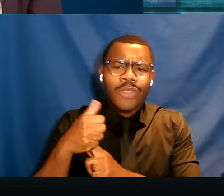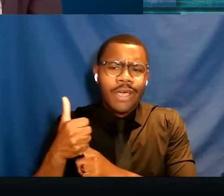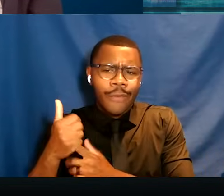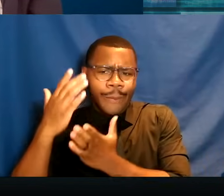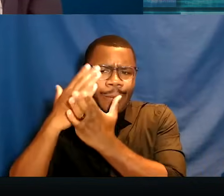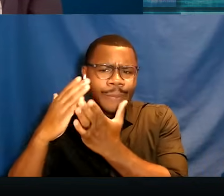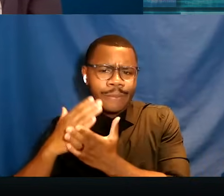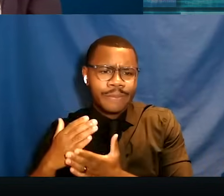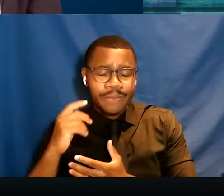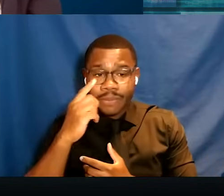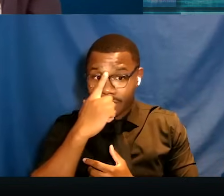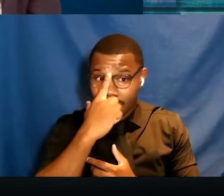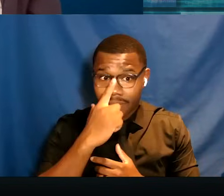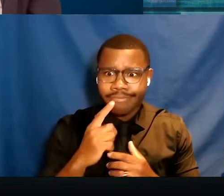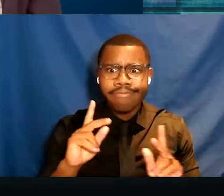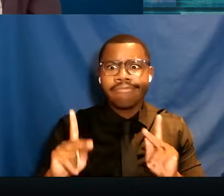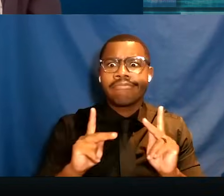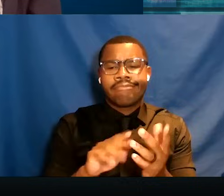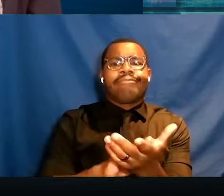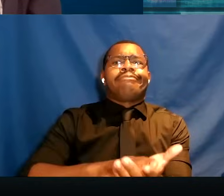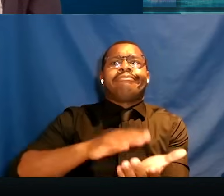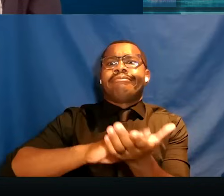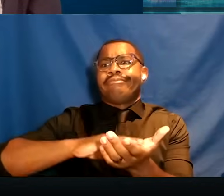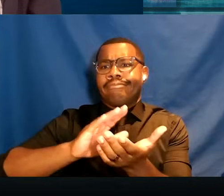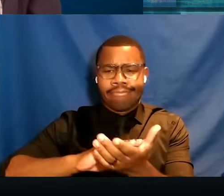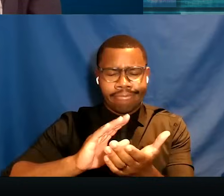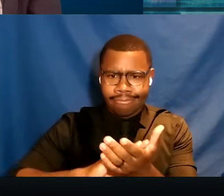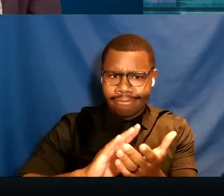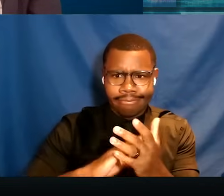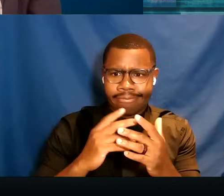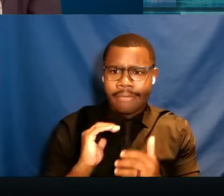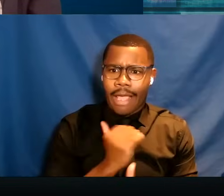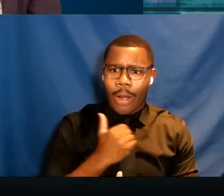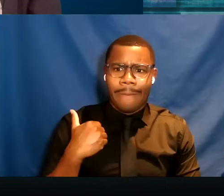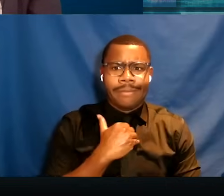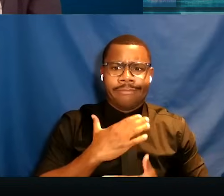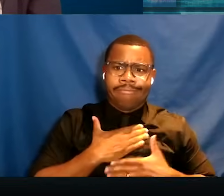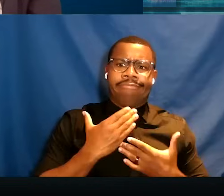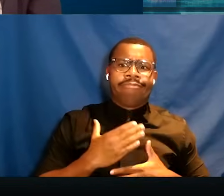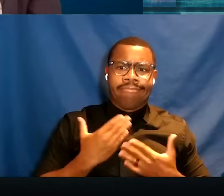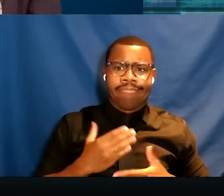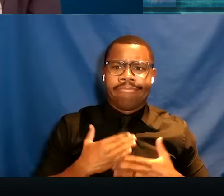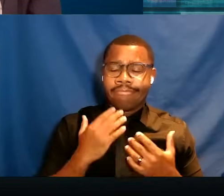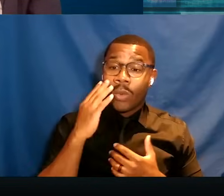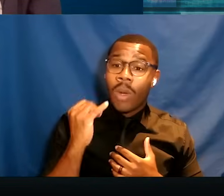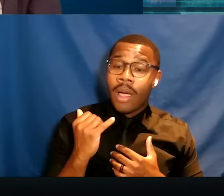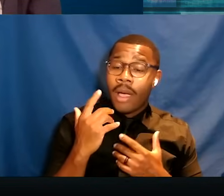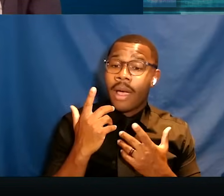I mean, literal applause from rooms full of our members because I think the practices involved in self-taping